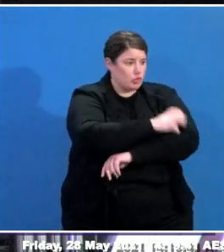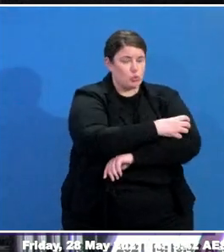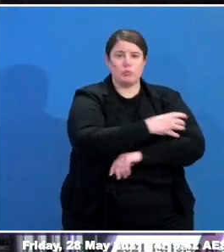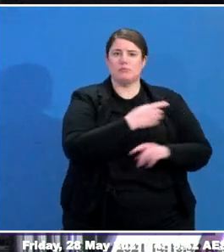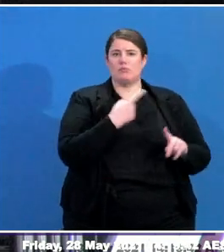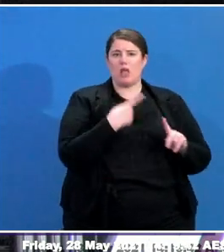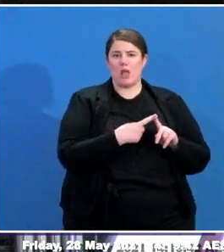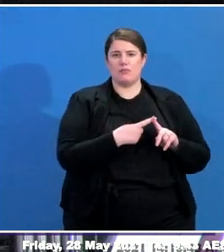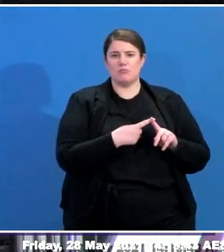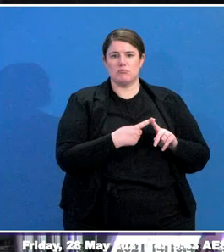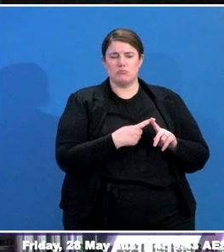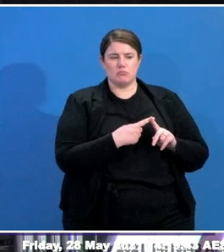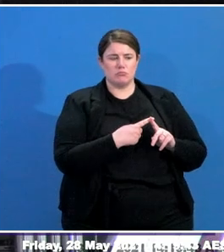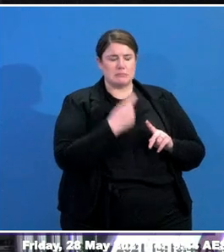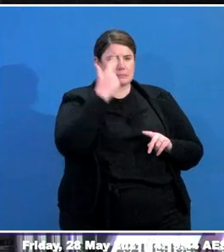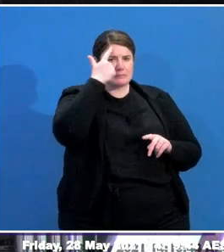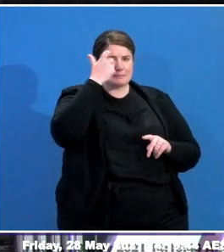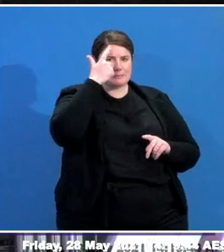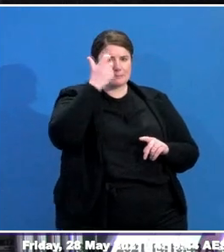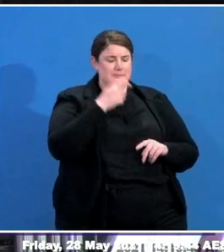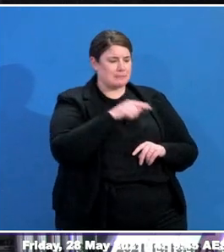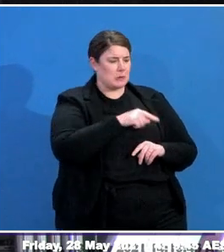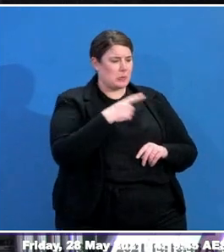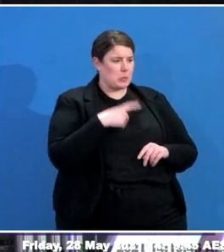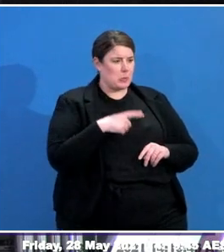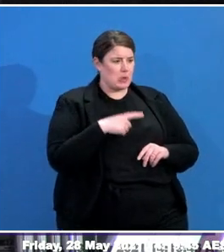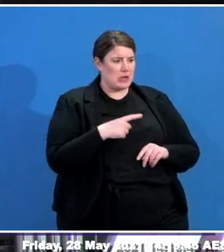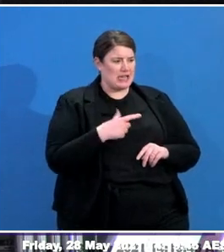might have suspicions, but might be able to put it no higher than that.